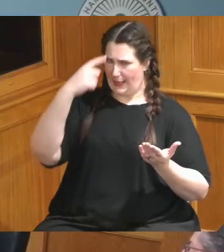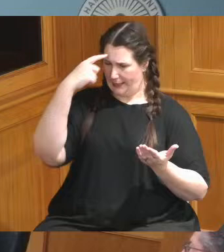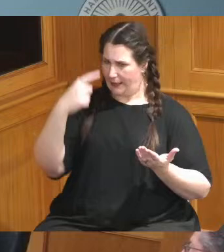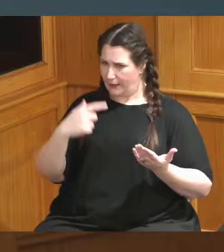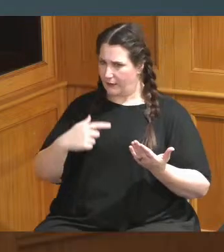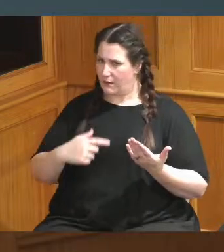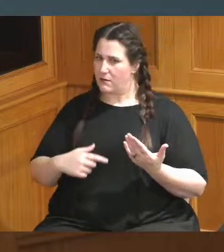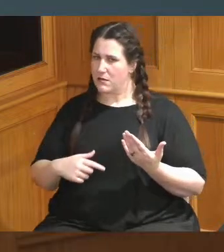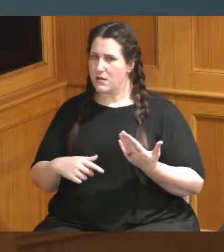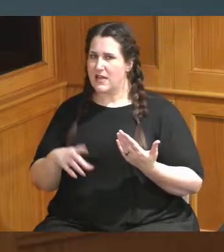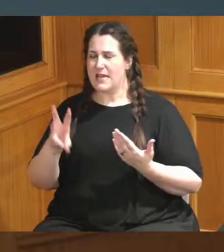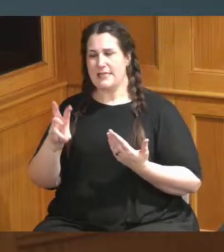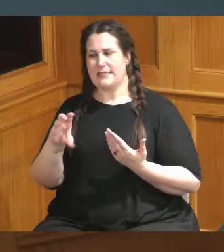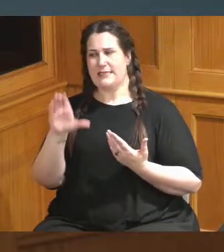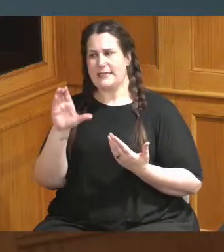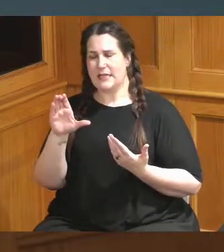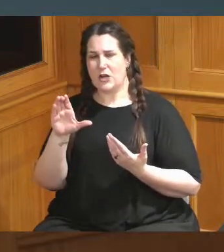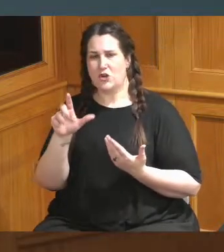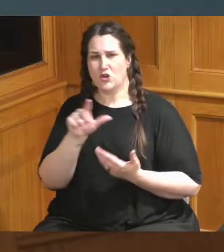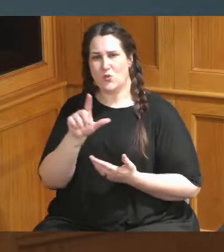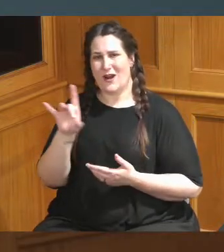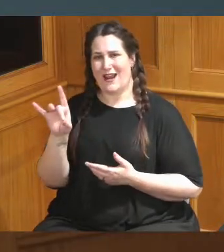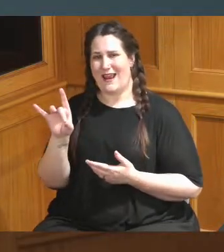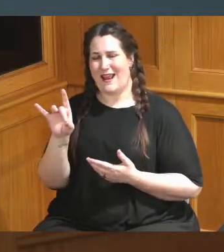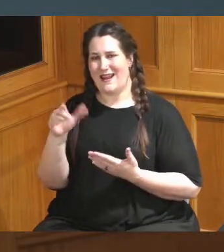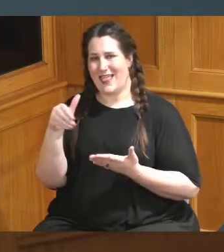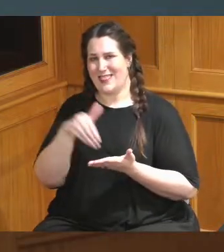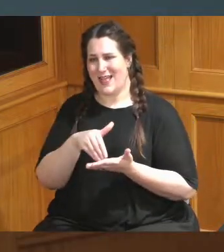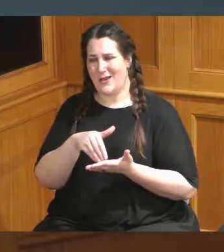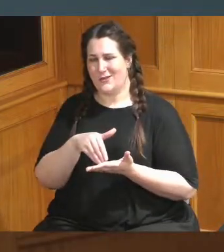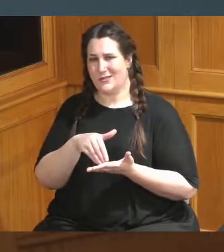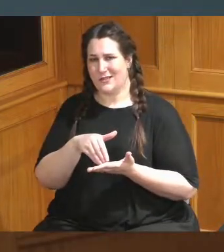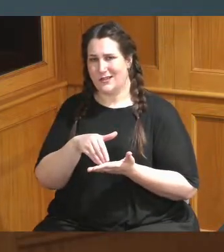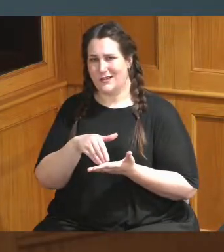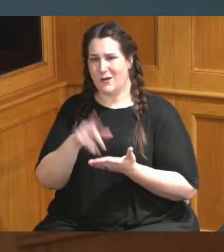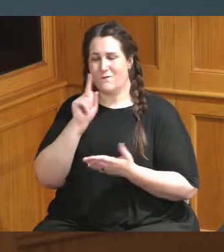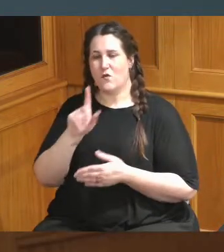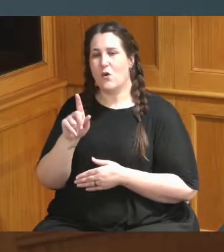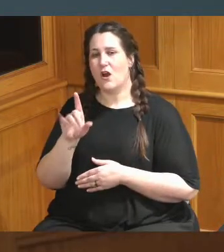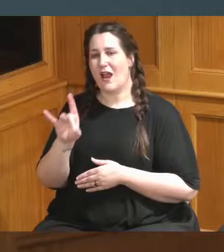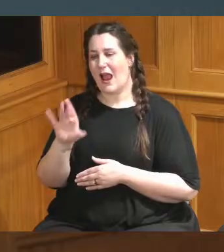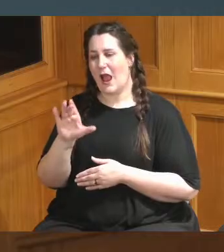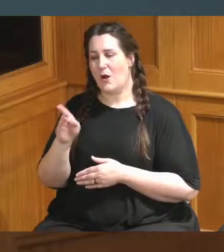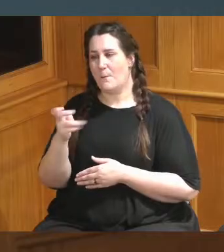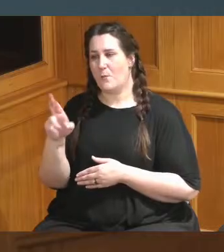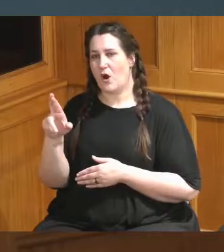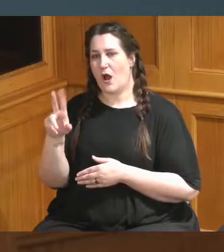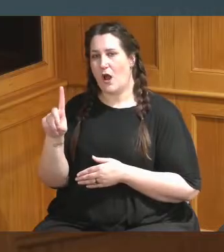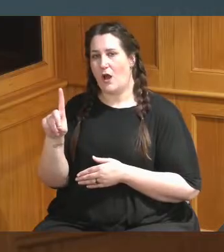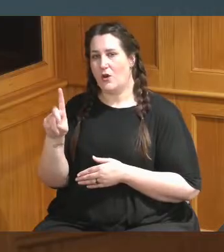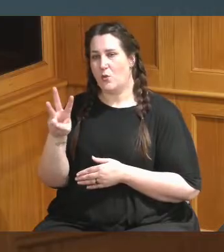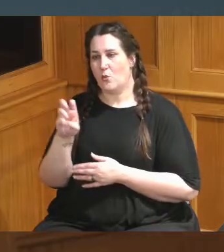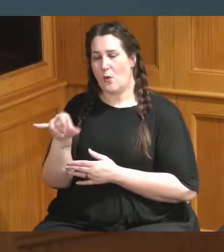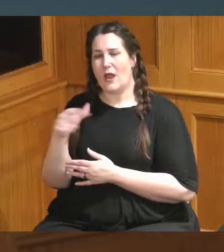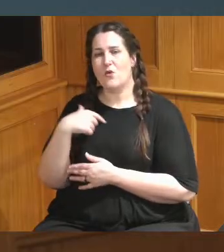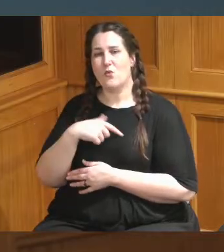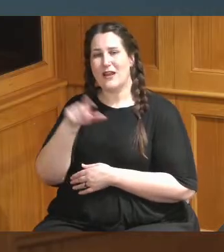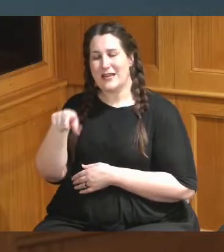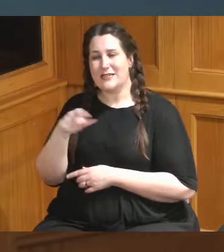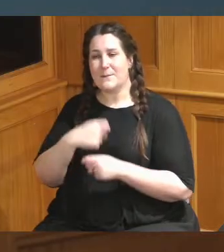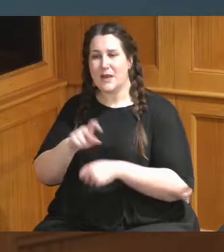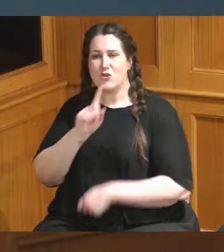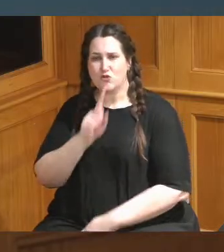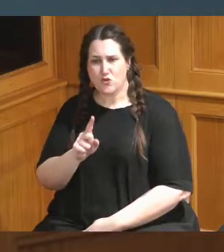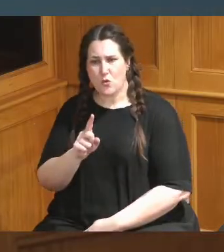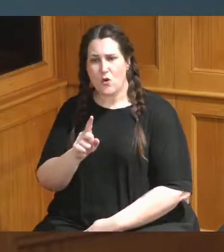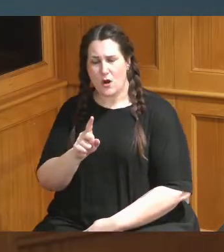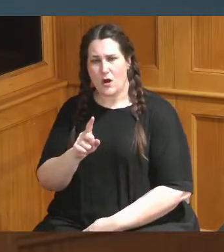we have 628,000 for 800 Broadway. And I was saying that we need to be care be sure to indicate what